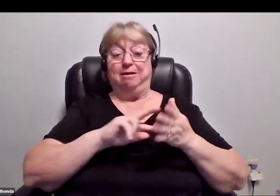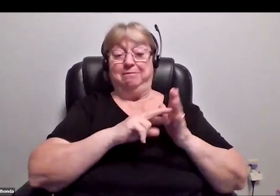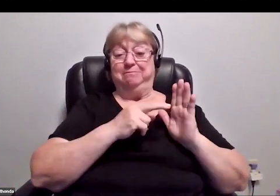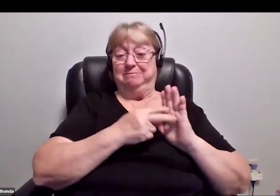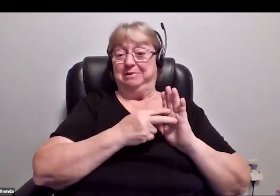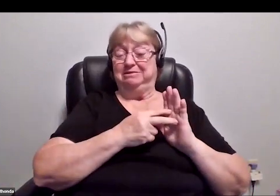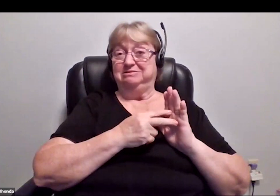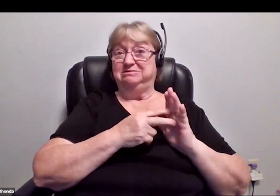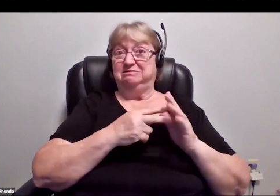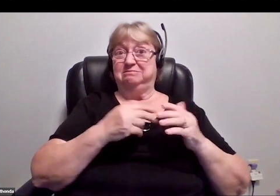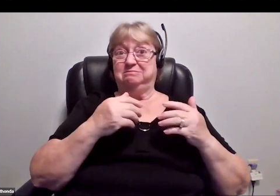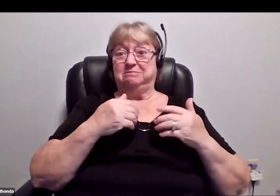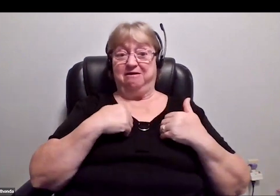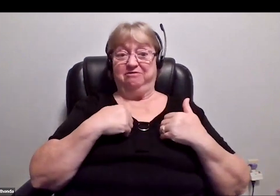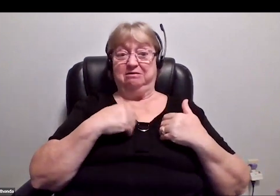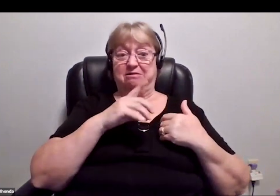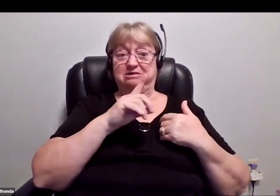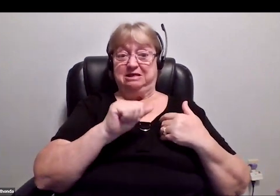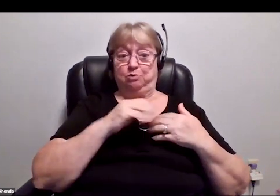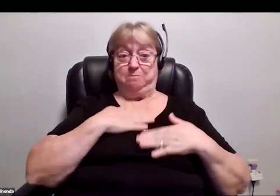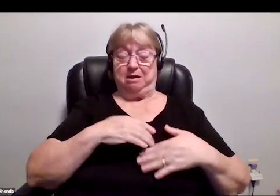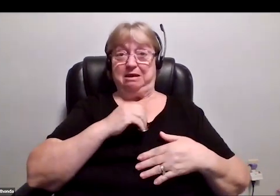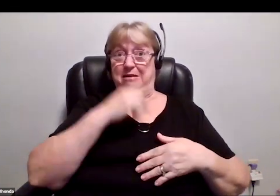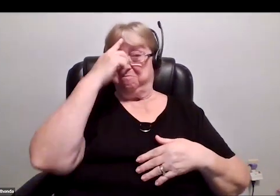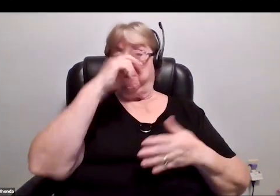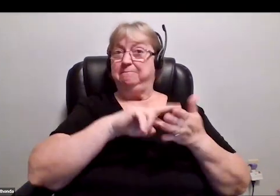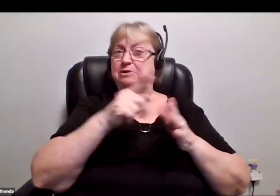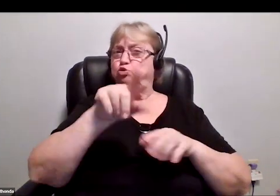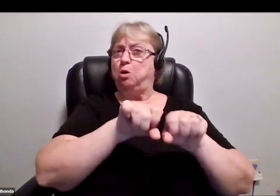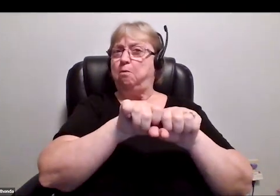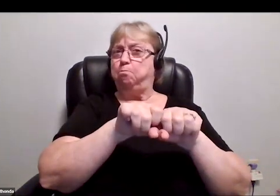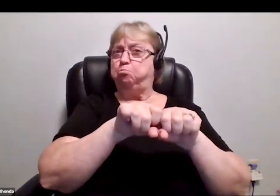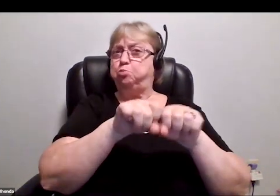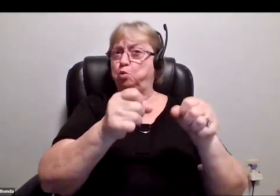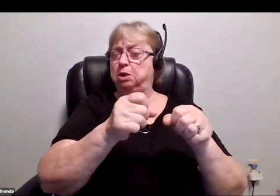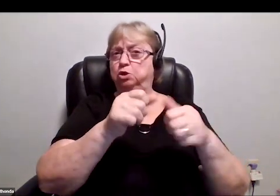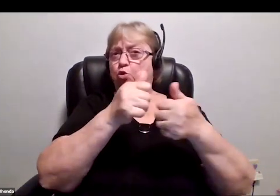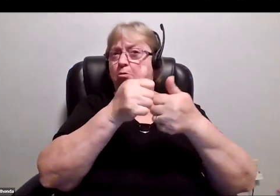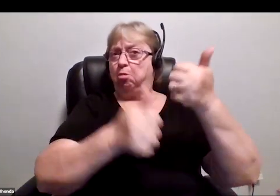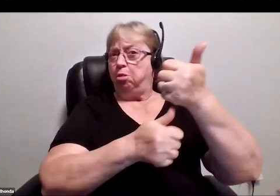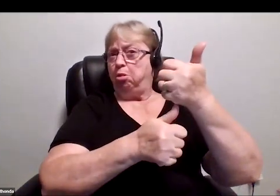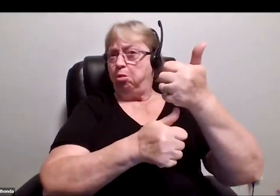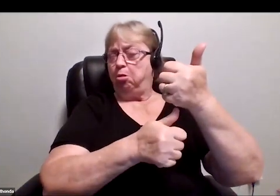or having a disabled body and mind means you are broken, suboptimal, inferior, or somehow calling out